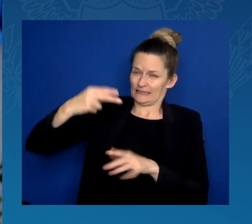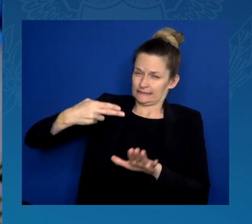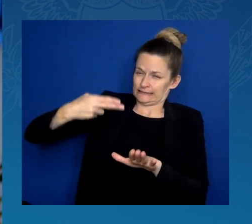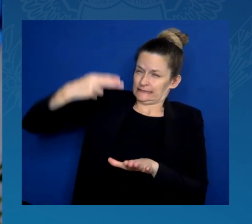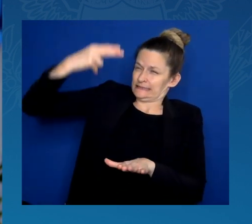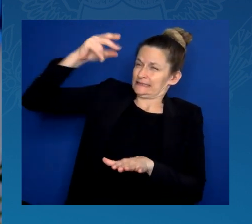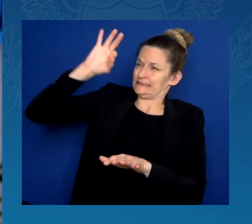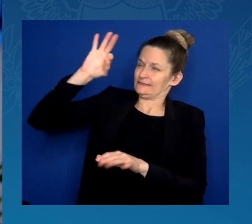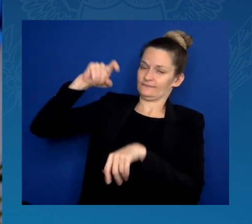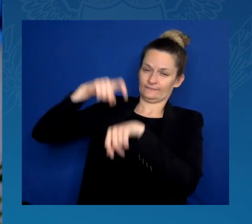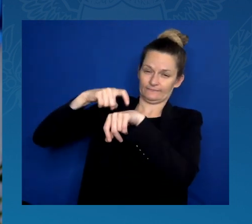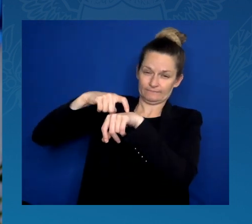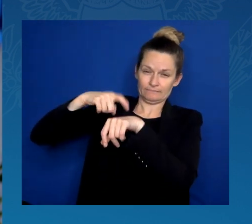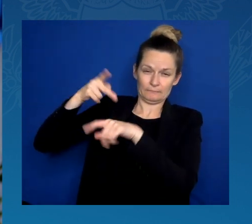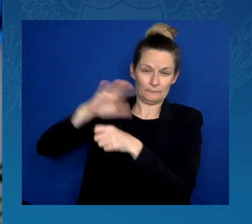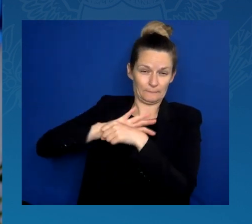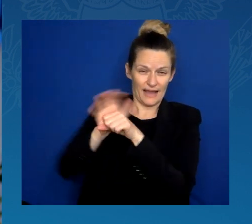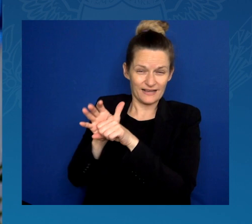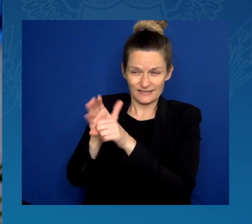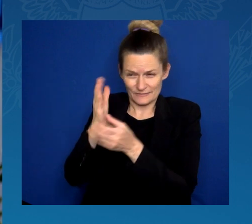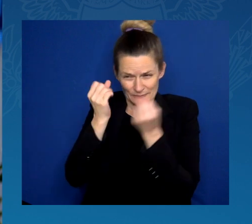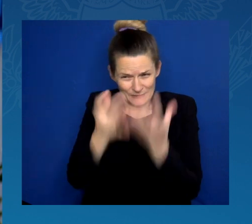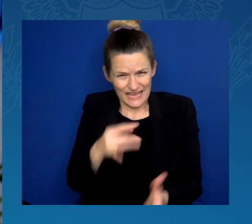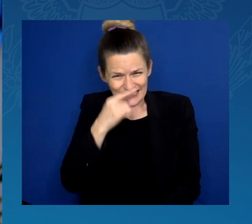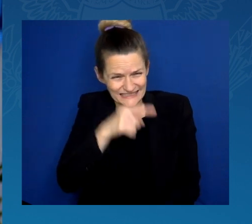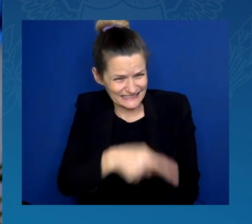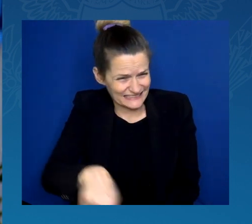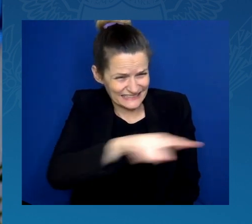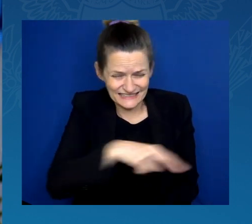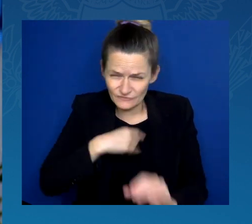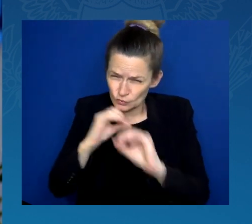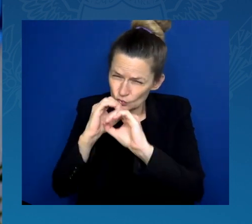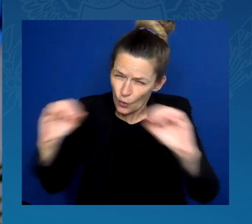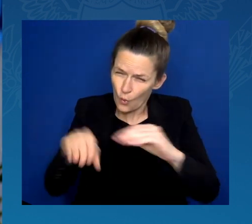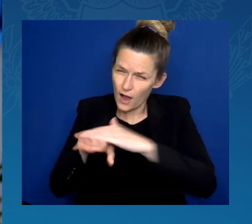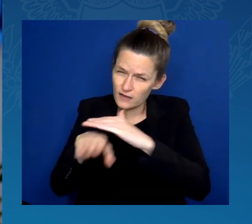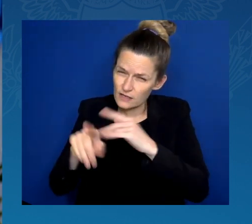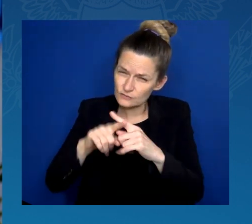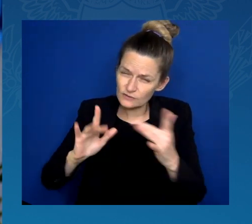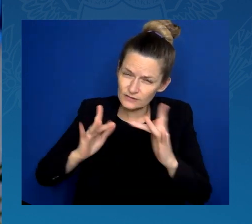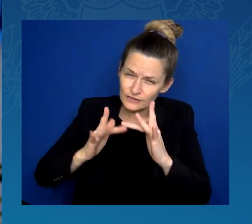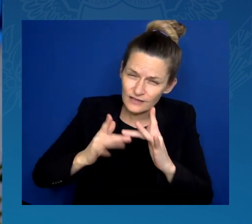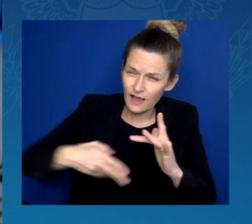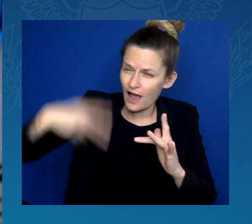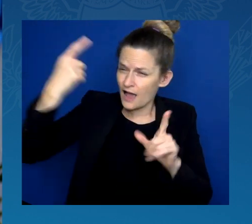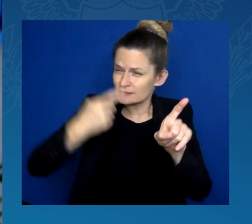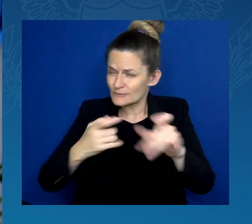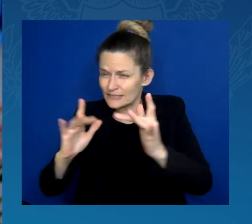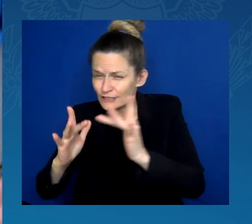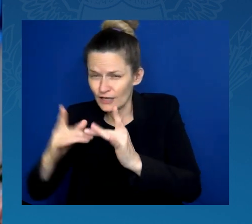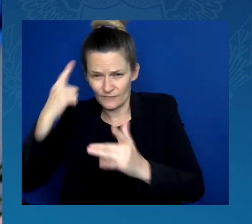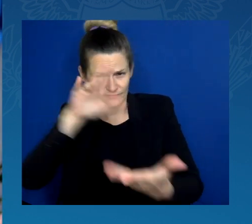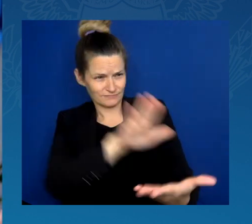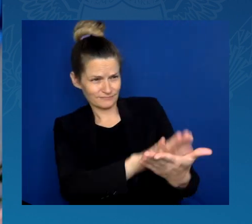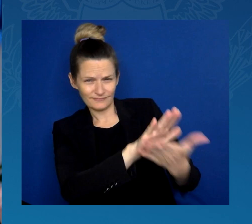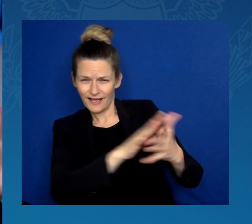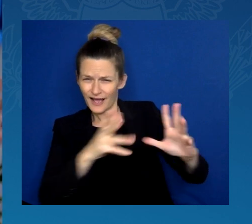or could not afford high-speed Internet, the seniors who needed telemedicine but na- --